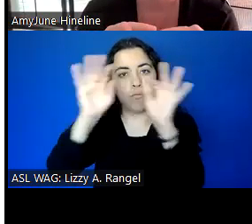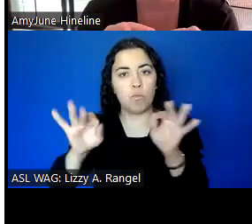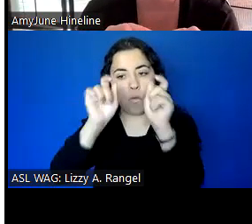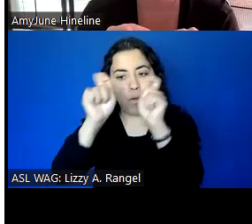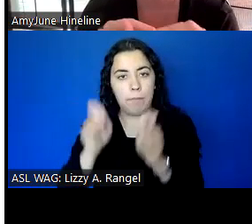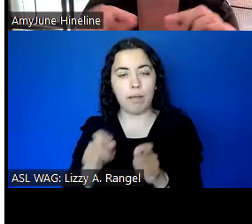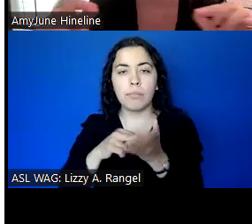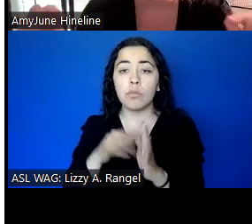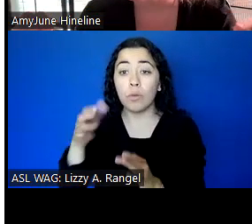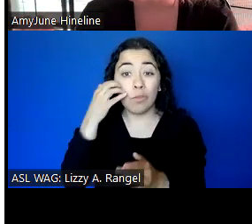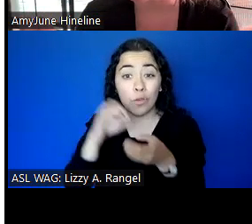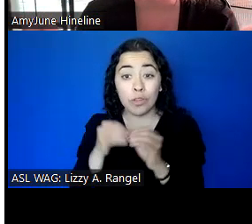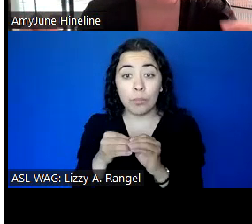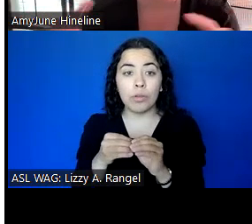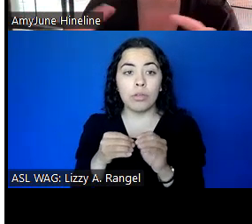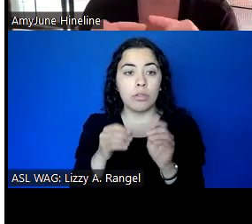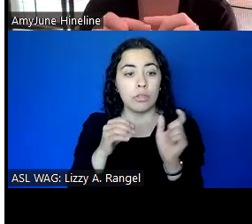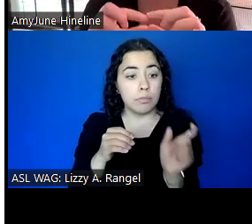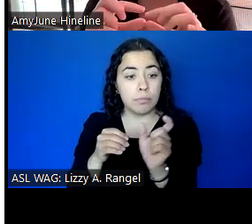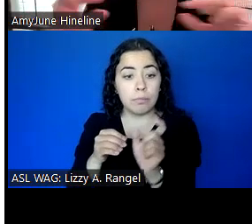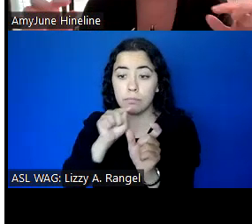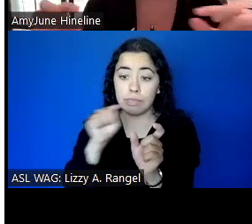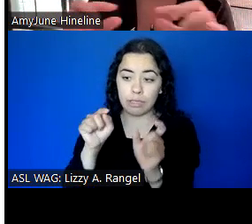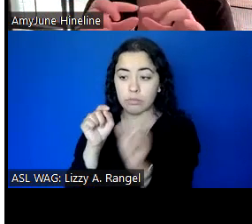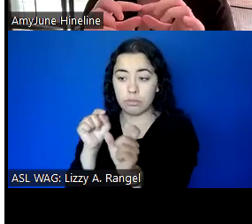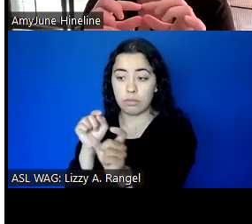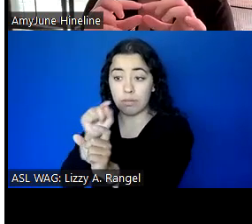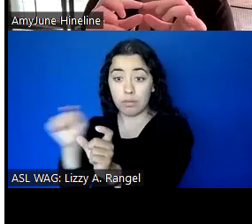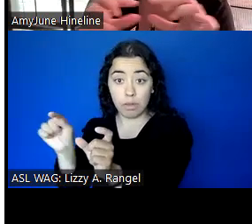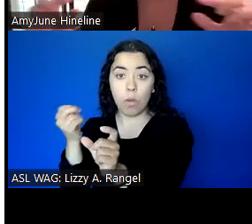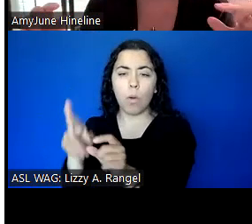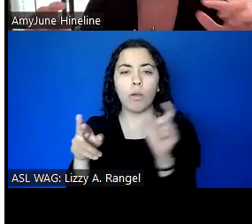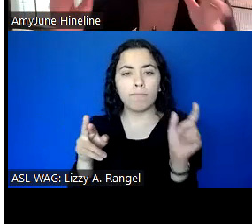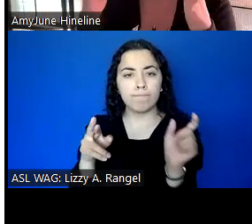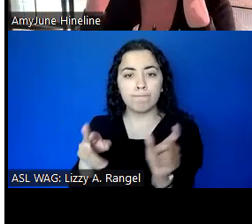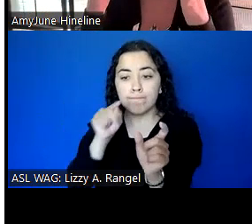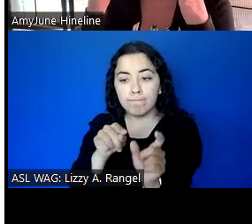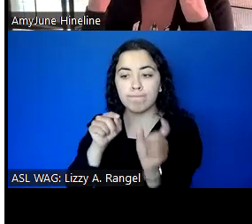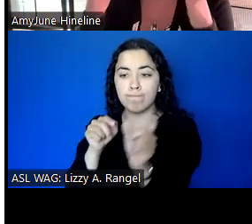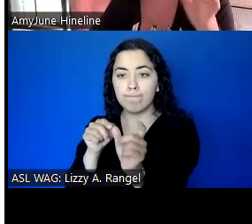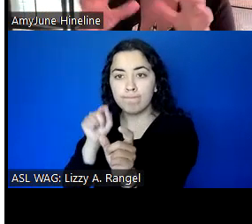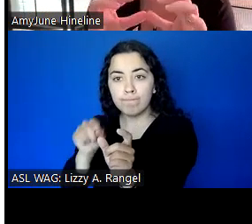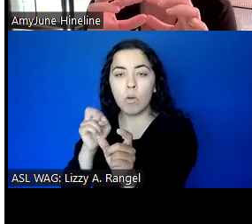think of our form. We are talking about form labels here. We want to have important cues